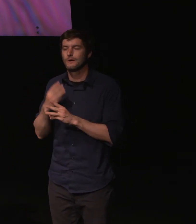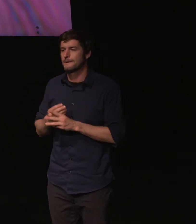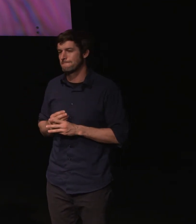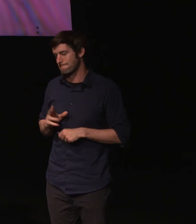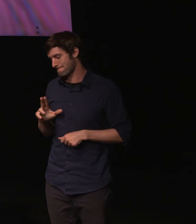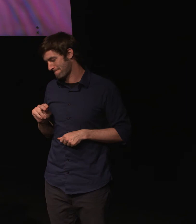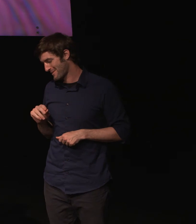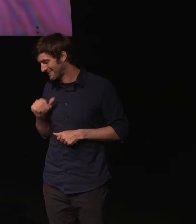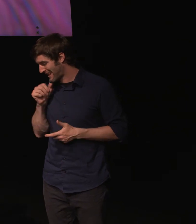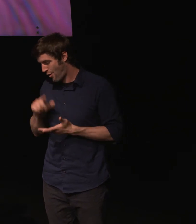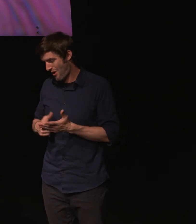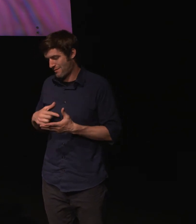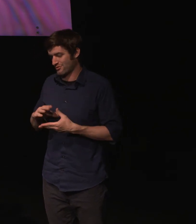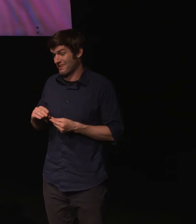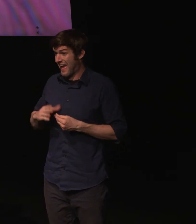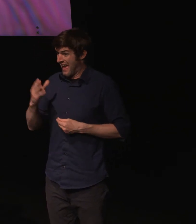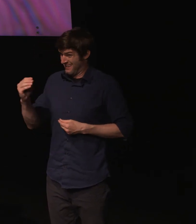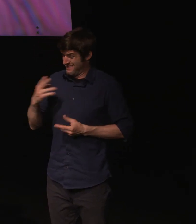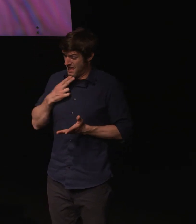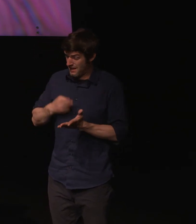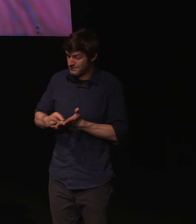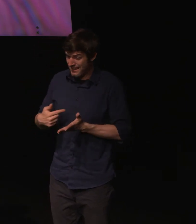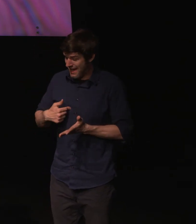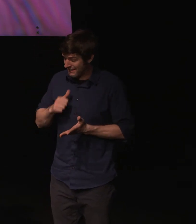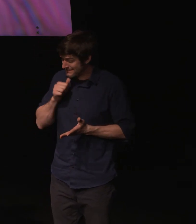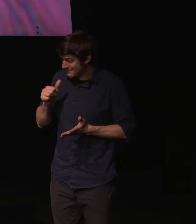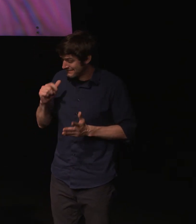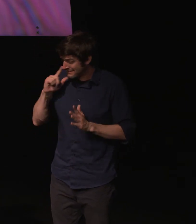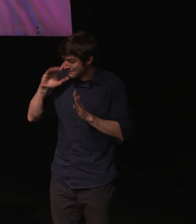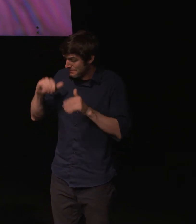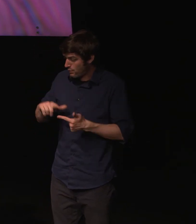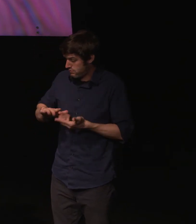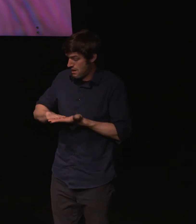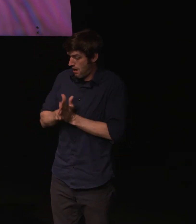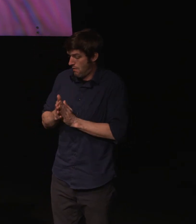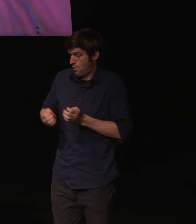to get as emotional up here as I'd done. Because, like I said, I planned something out for this.